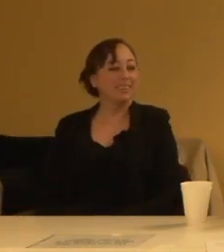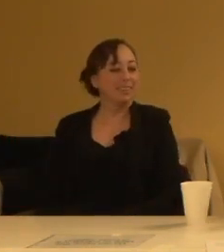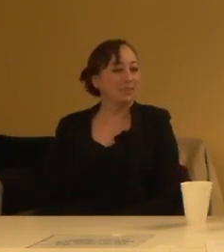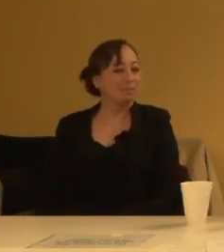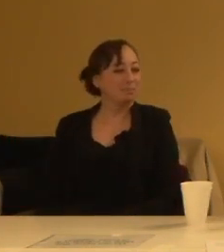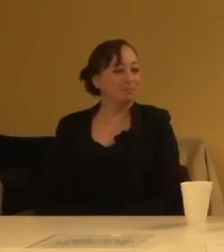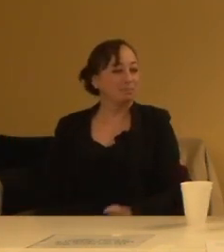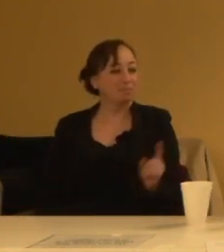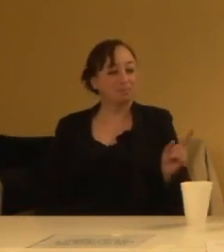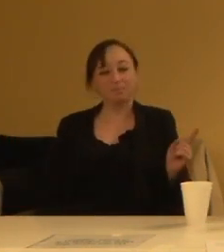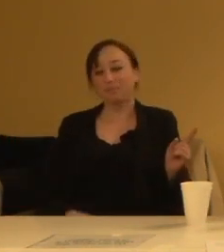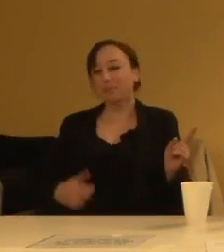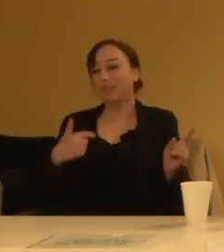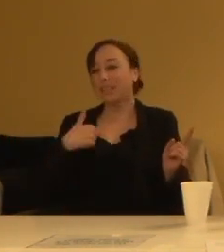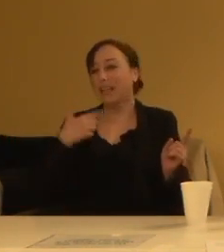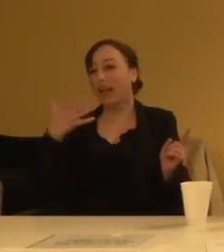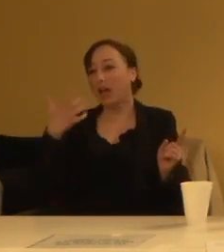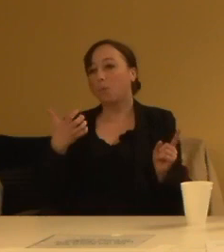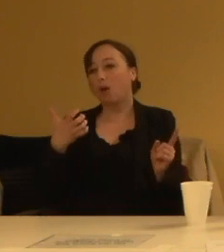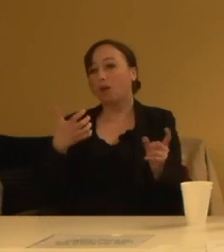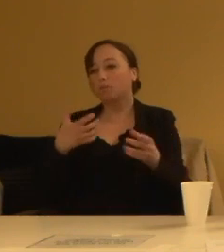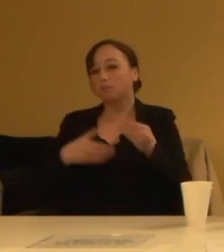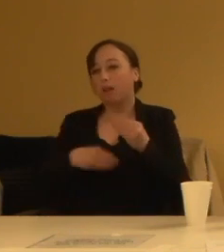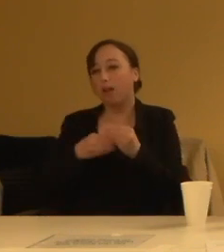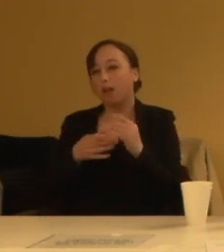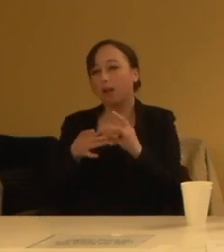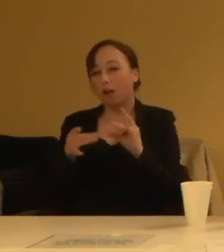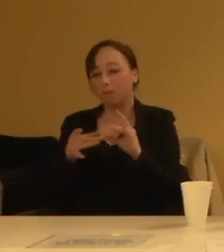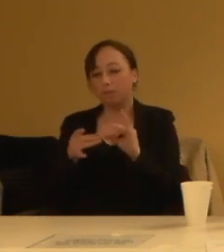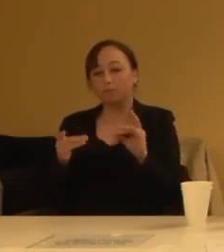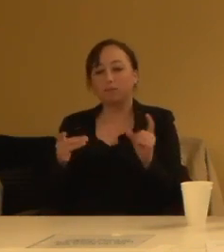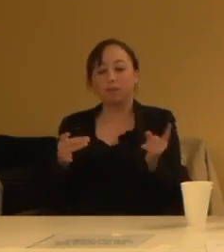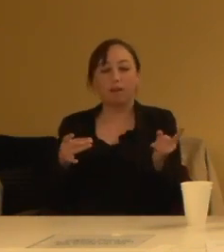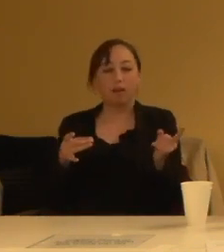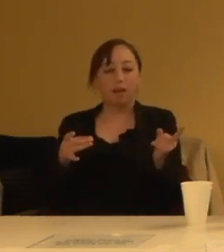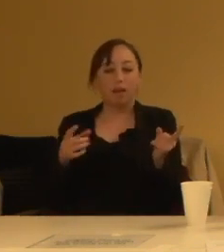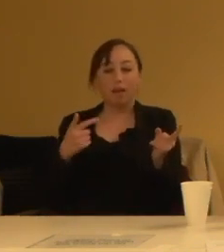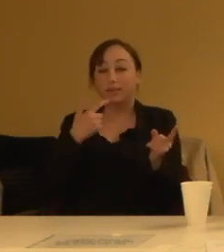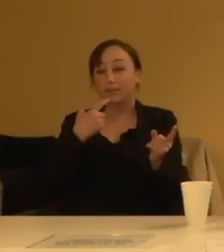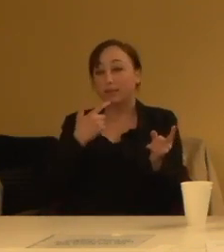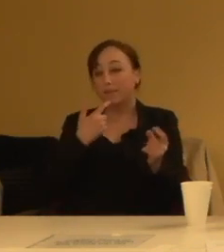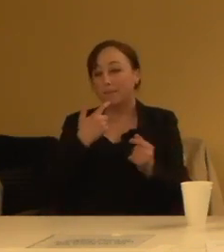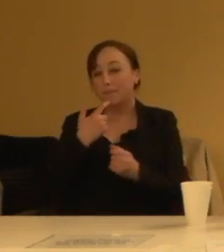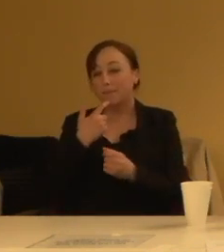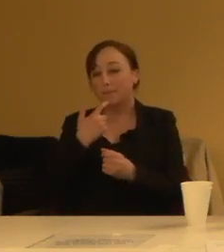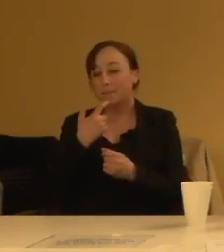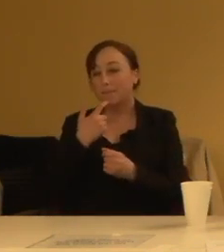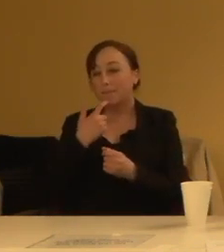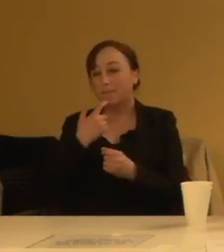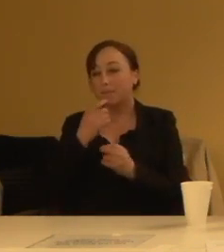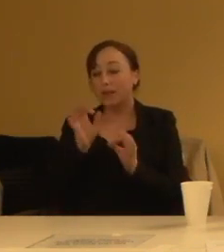So I just wanna piggyback on what Martine is saying. I would say vital, necessary, important, and having